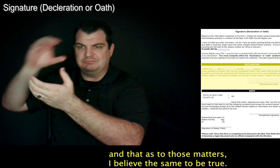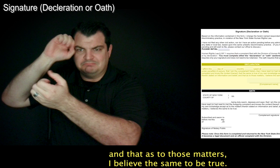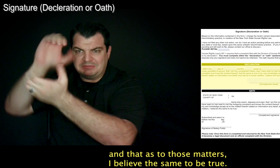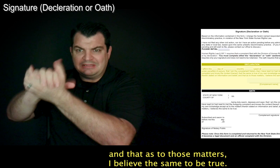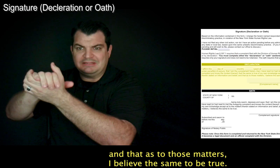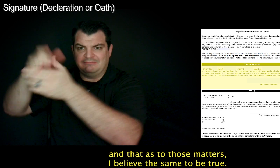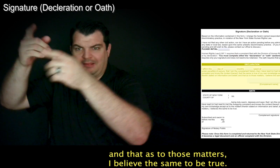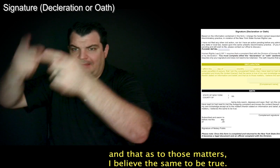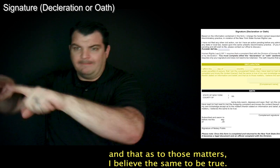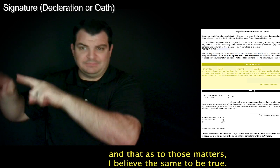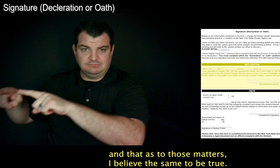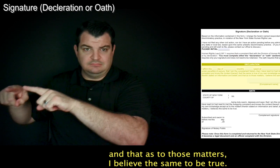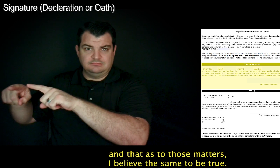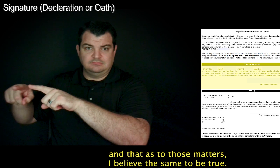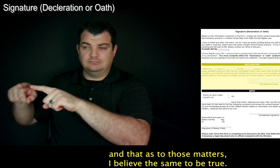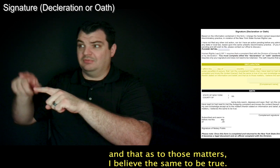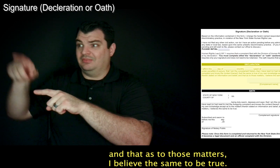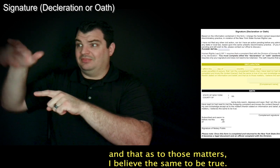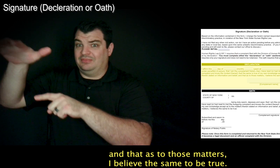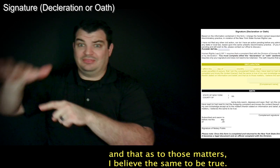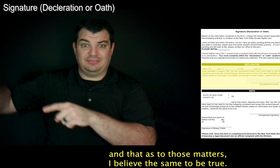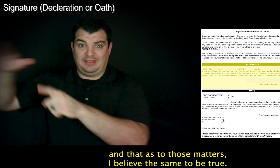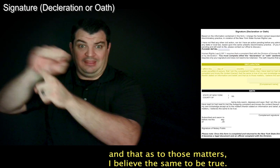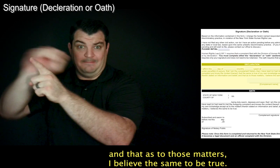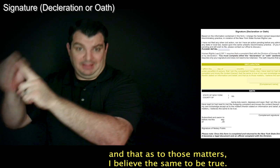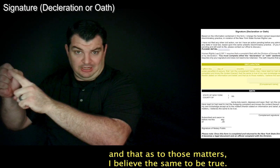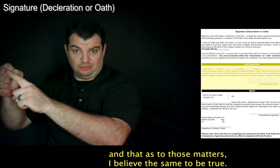and that as to those matters, I believe the same to be true.